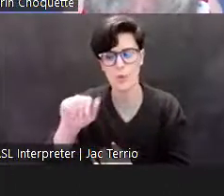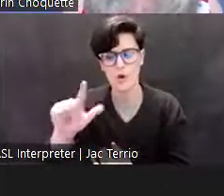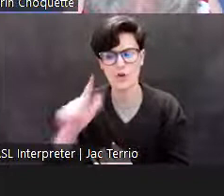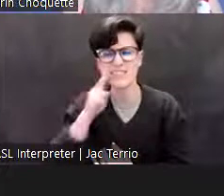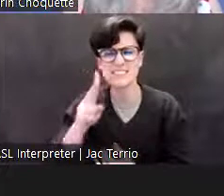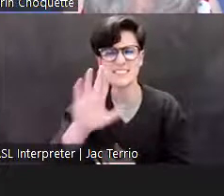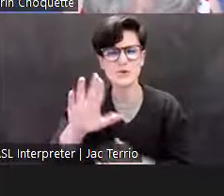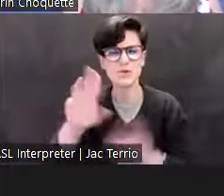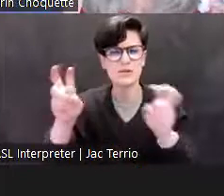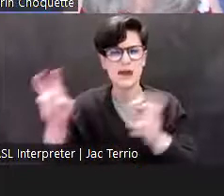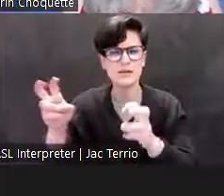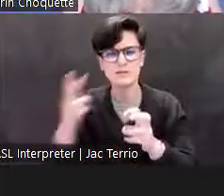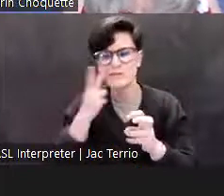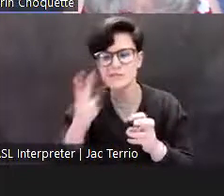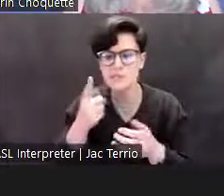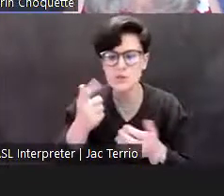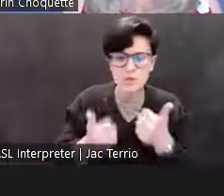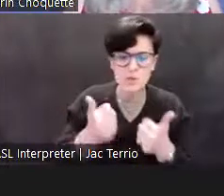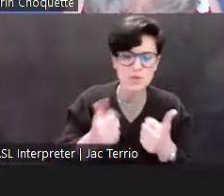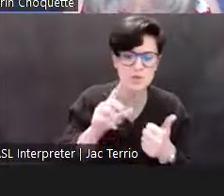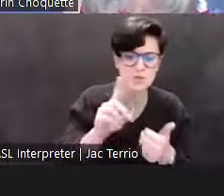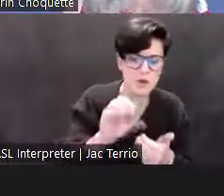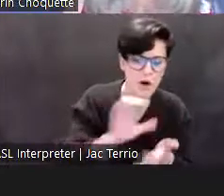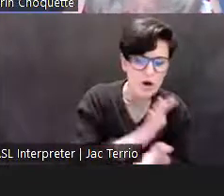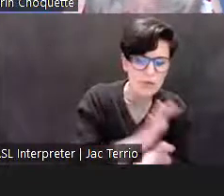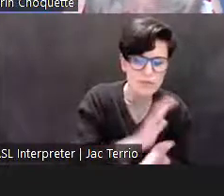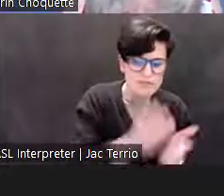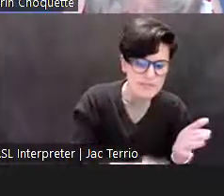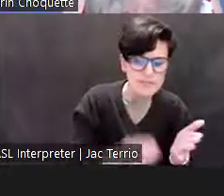submitted, or you can call athlet or third party